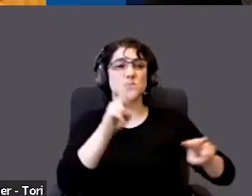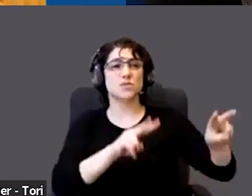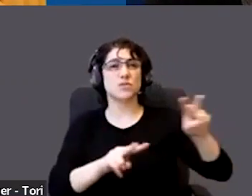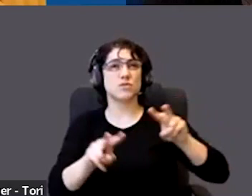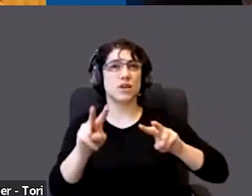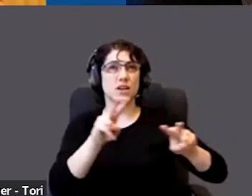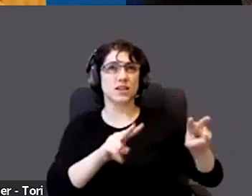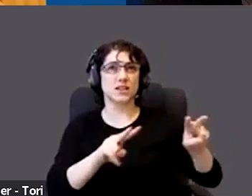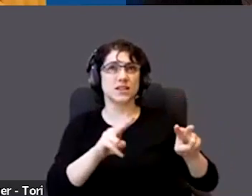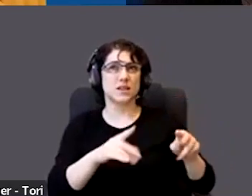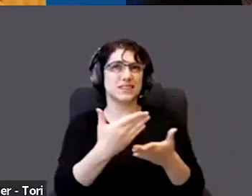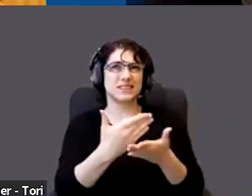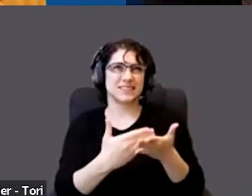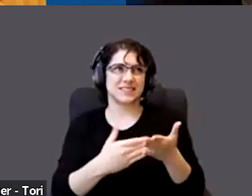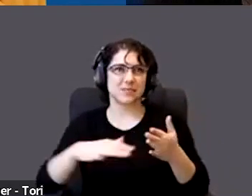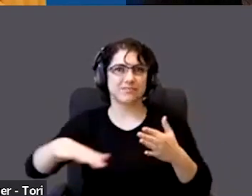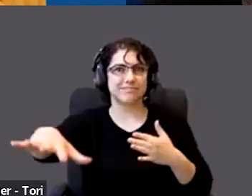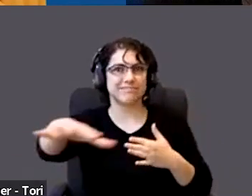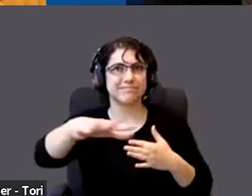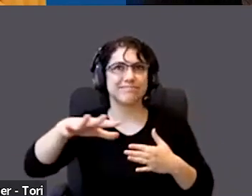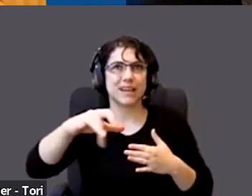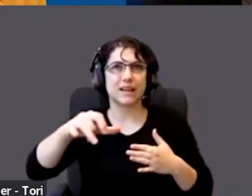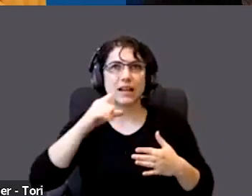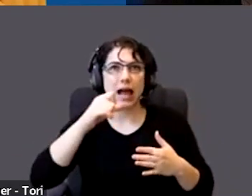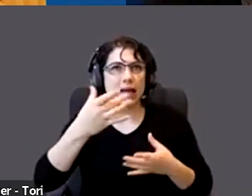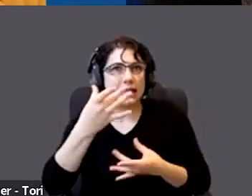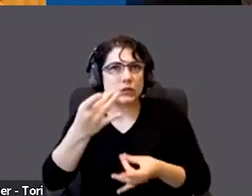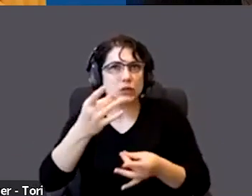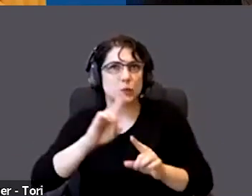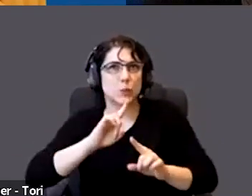in reporting it to us. So I think that these authorities are going to be one